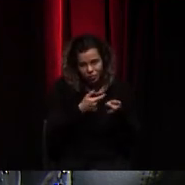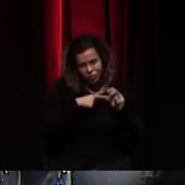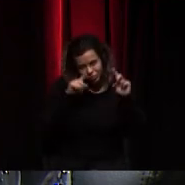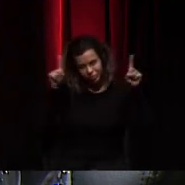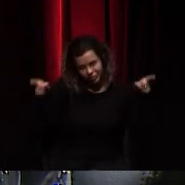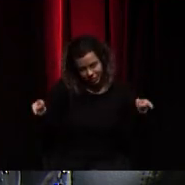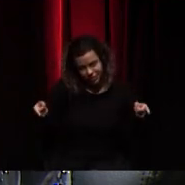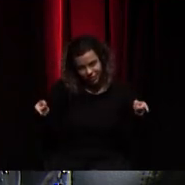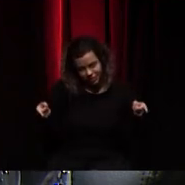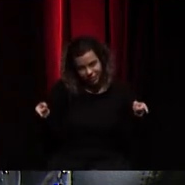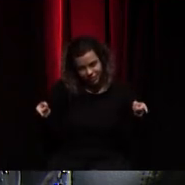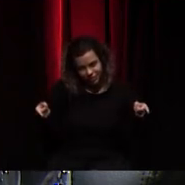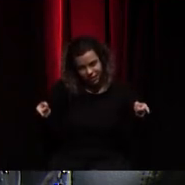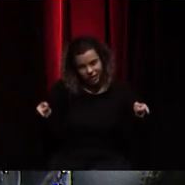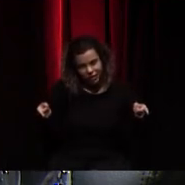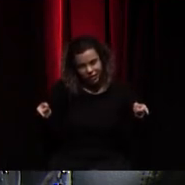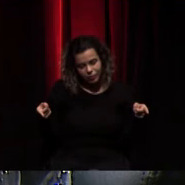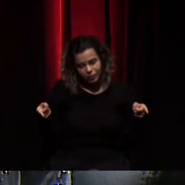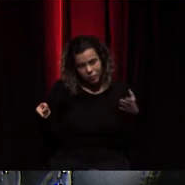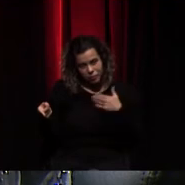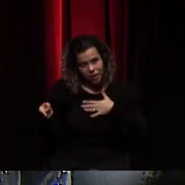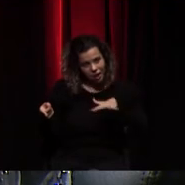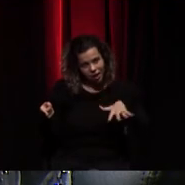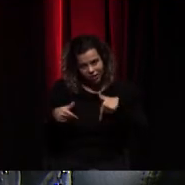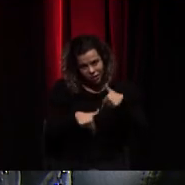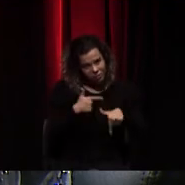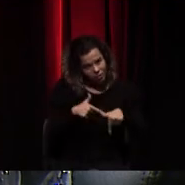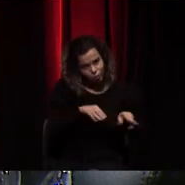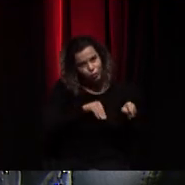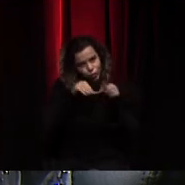it is not my area anymore,